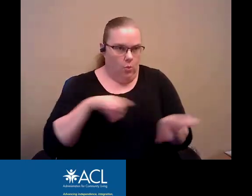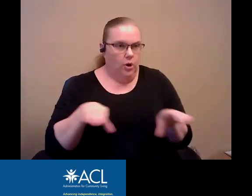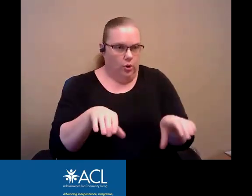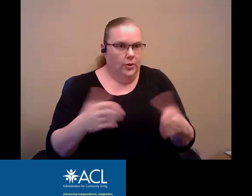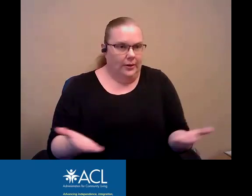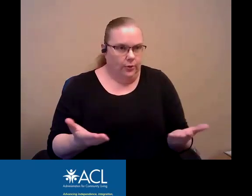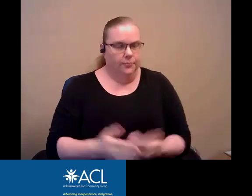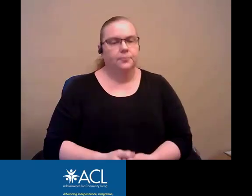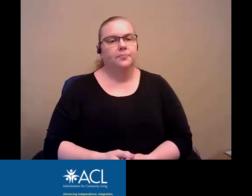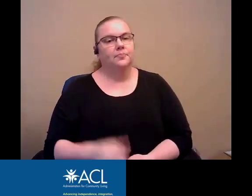April Young, ADvancing States: Thanks, Alison.